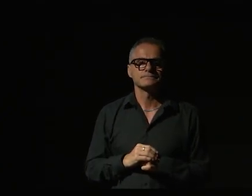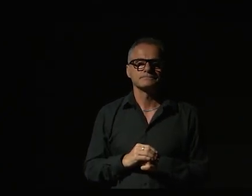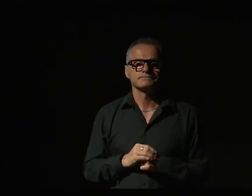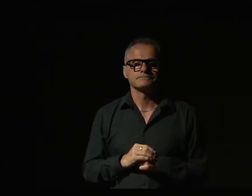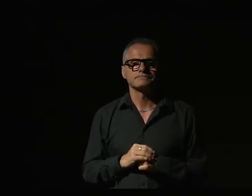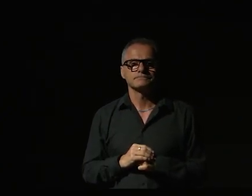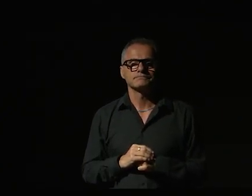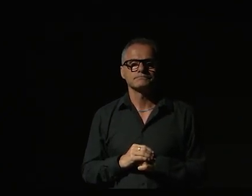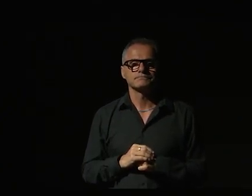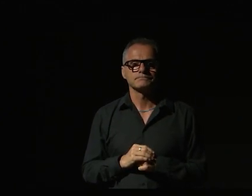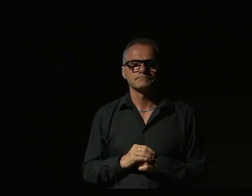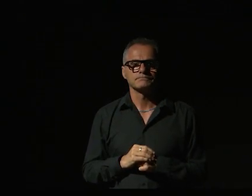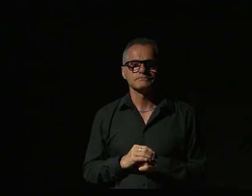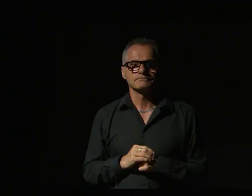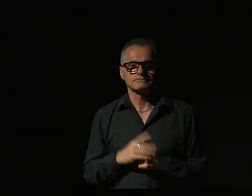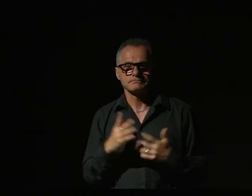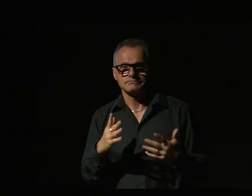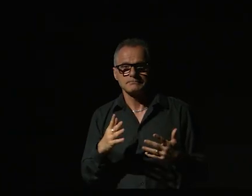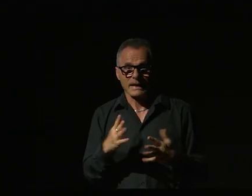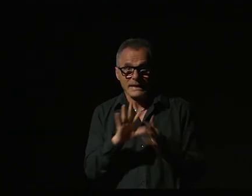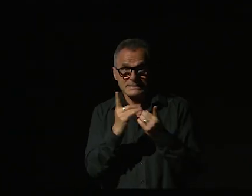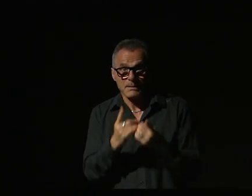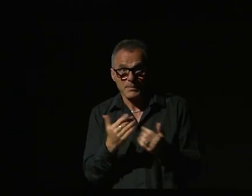and have a look for yourself whether this is something worth thinking about or not.